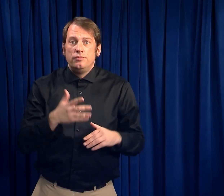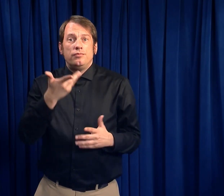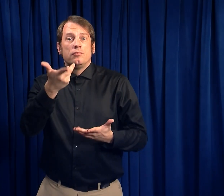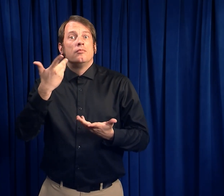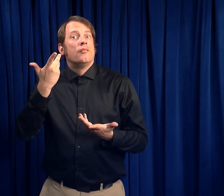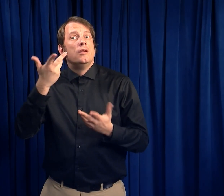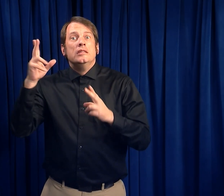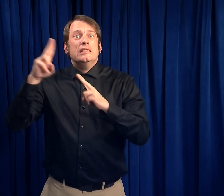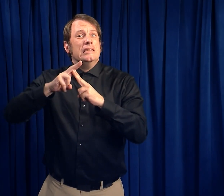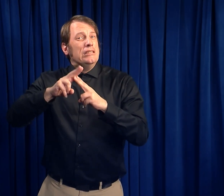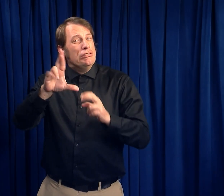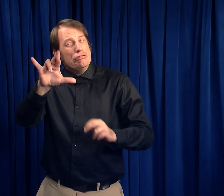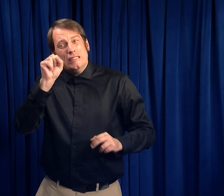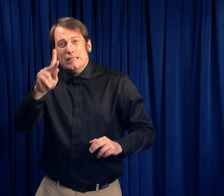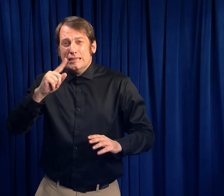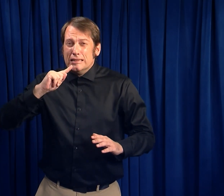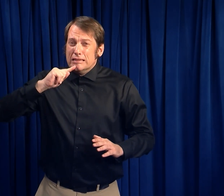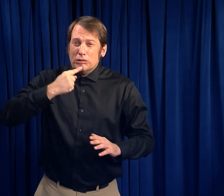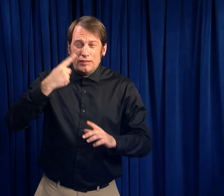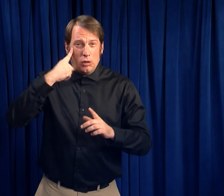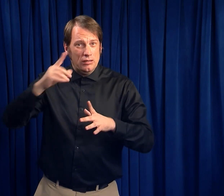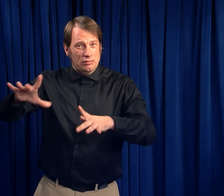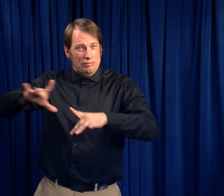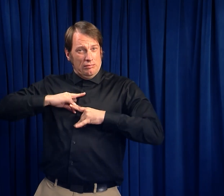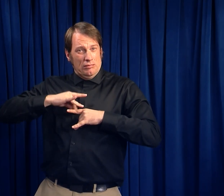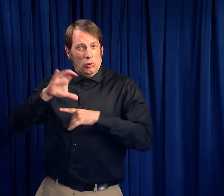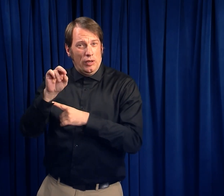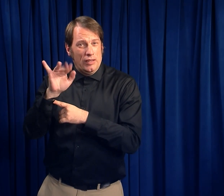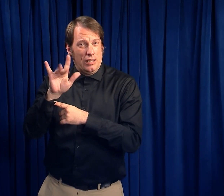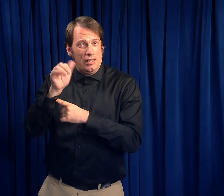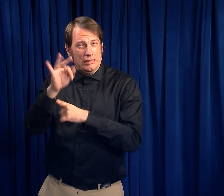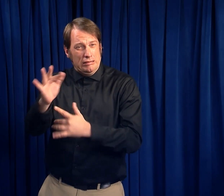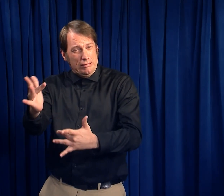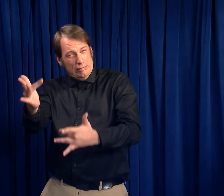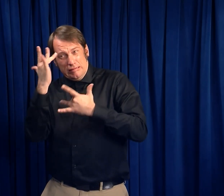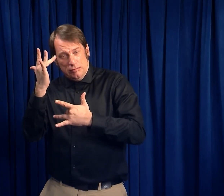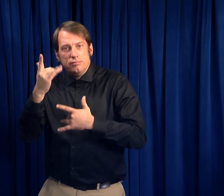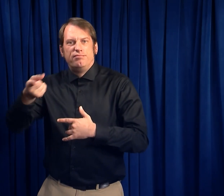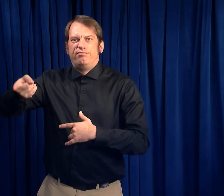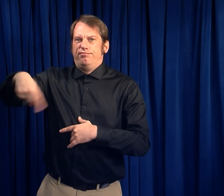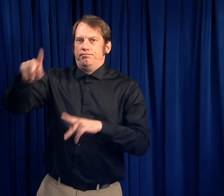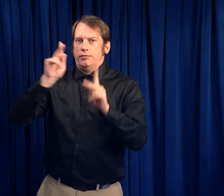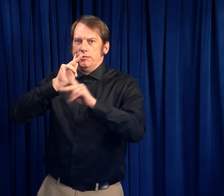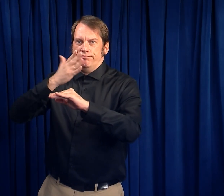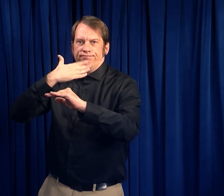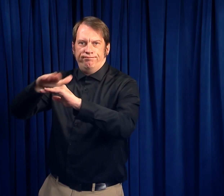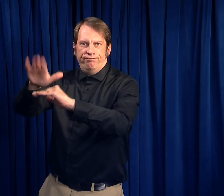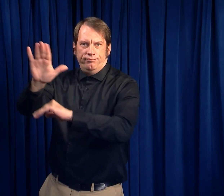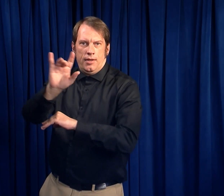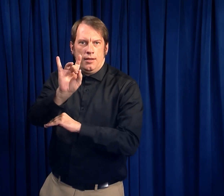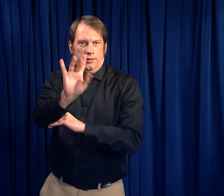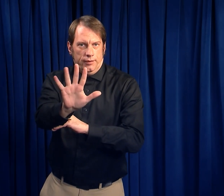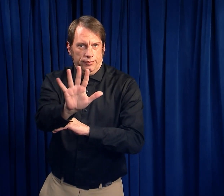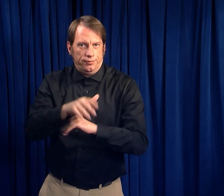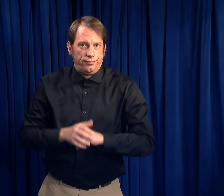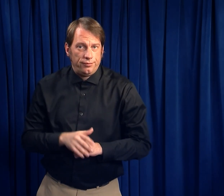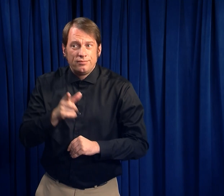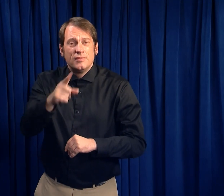than people in their 50s. The greatest risk for serious illness from COVID-19 is for people aged 85 or older.